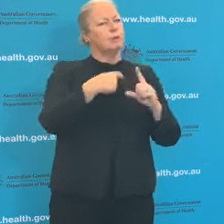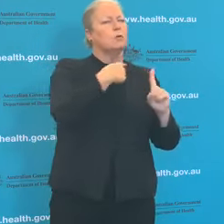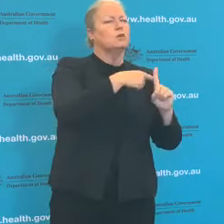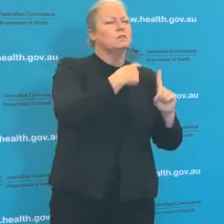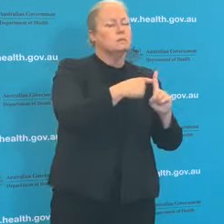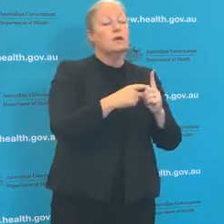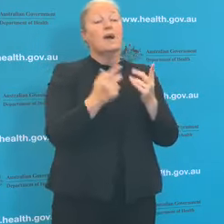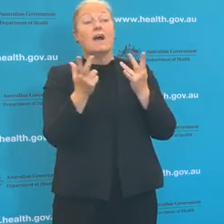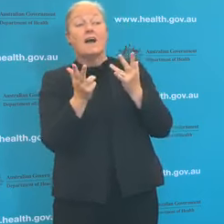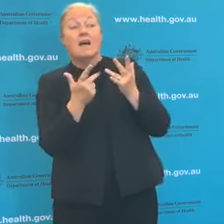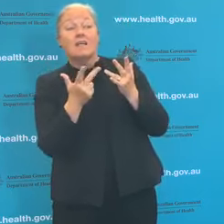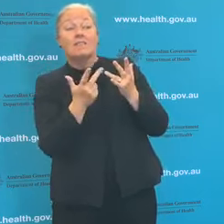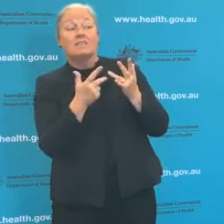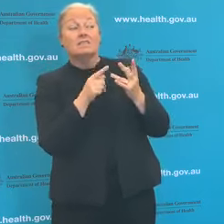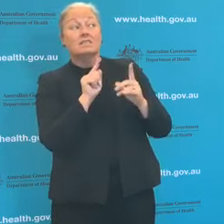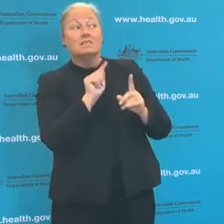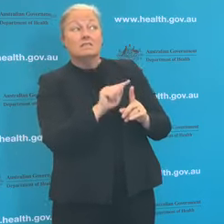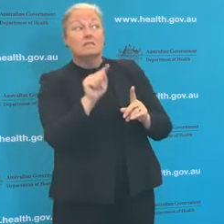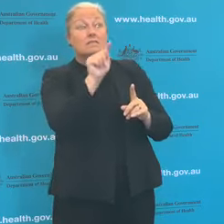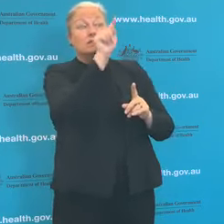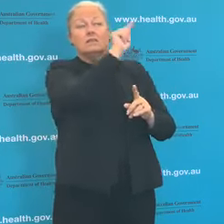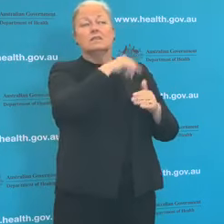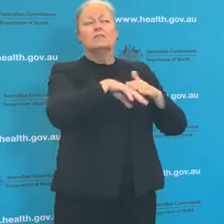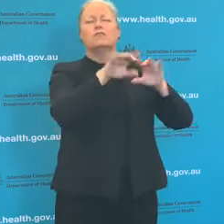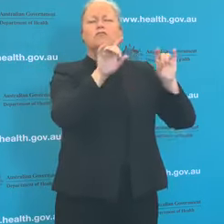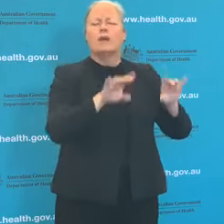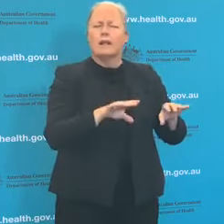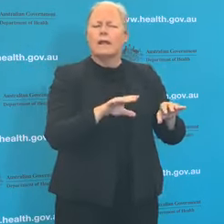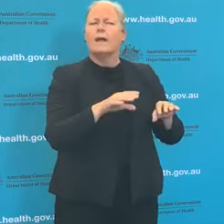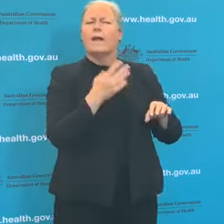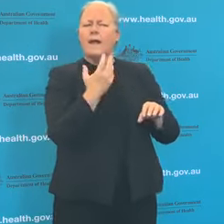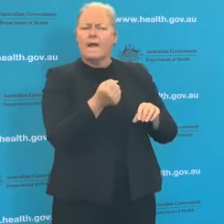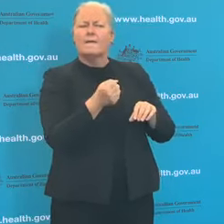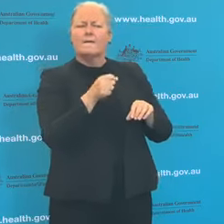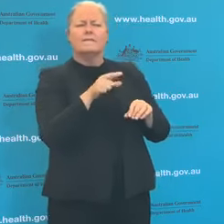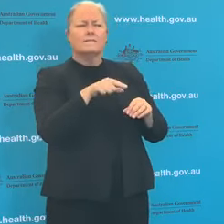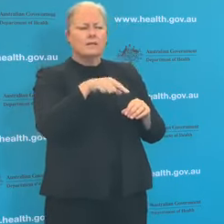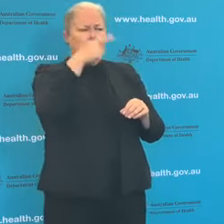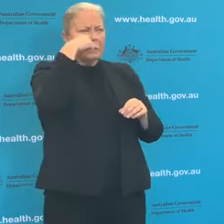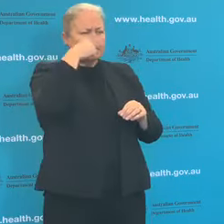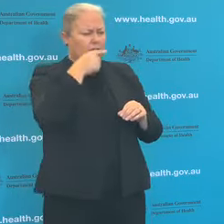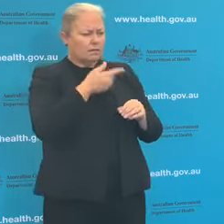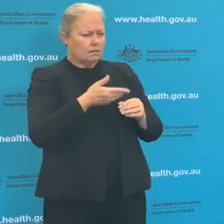the country, we are still seeing elements of community transmission, so we just